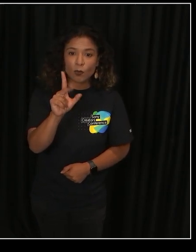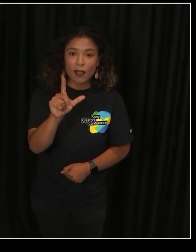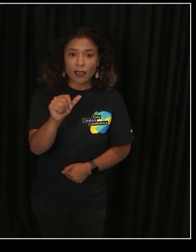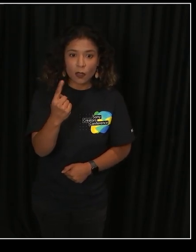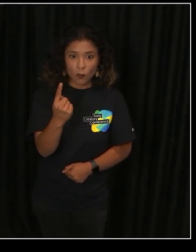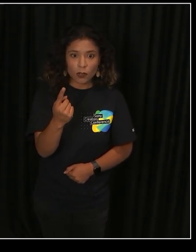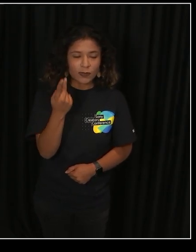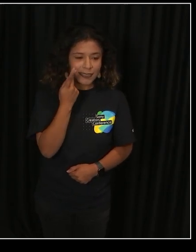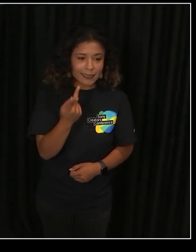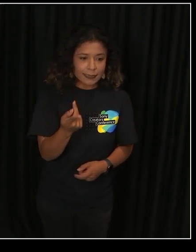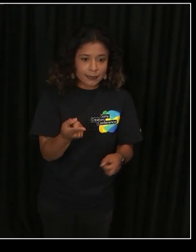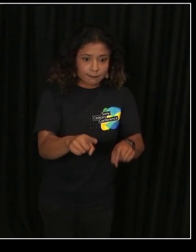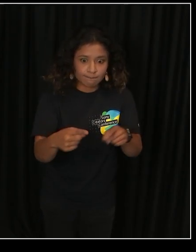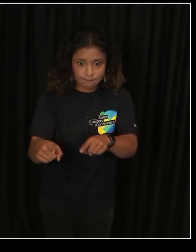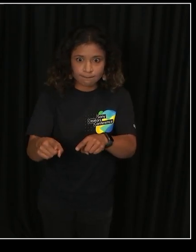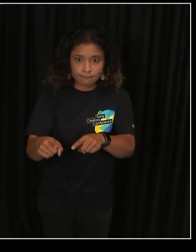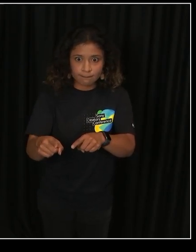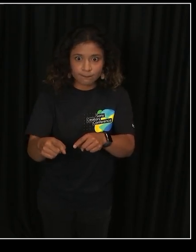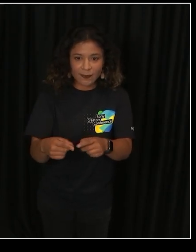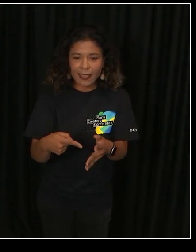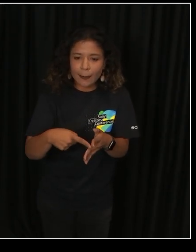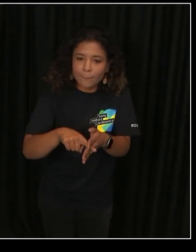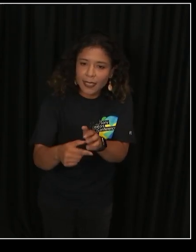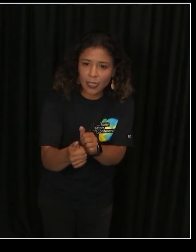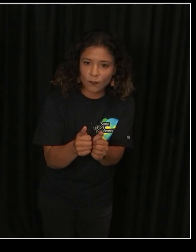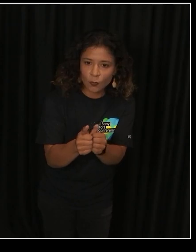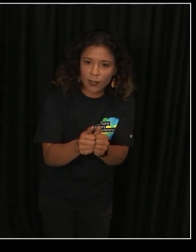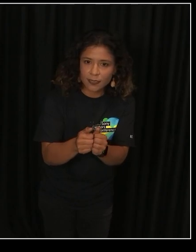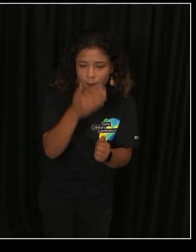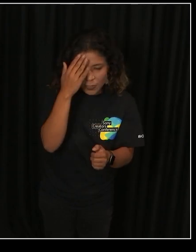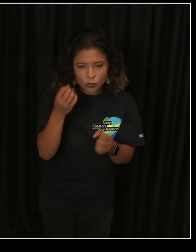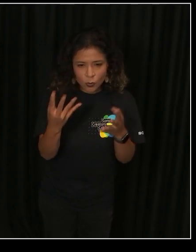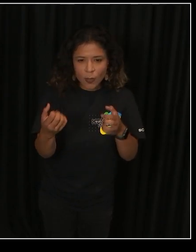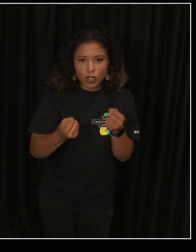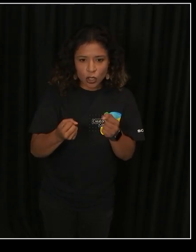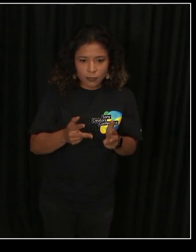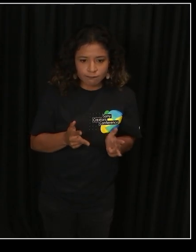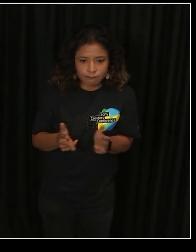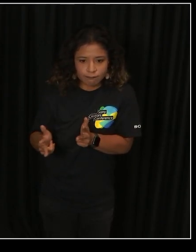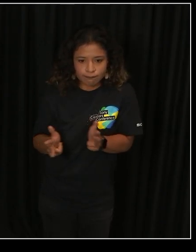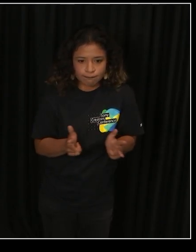happen at the very beginning of the race when all the cars are together. And we get ready to go for the start.